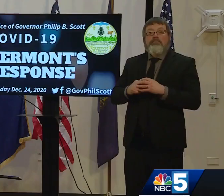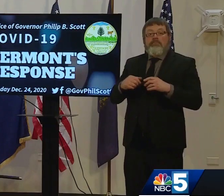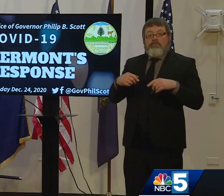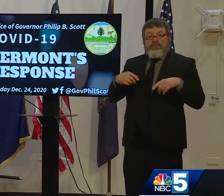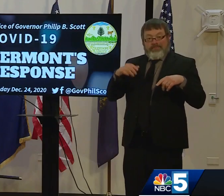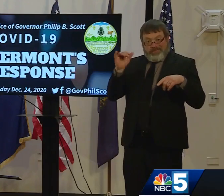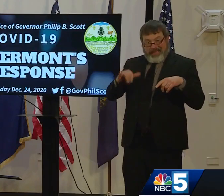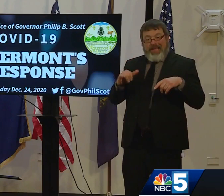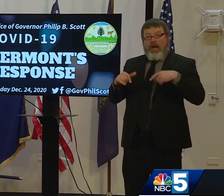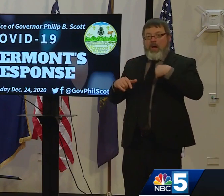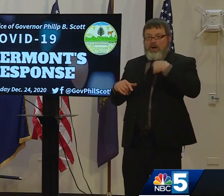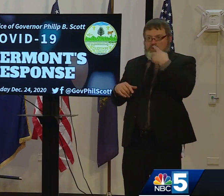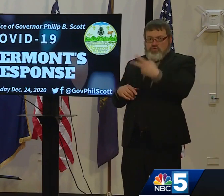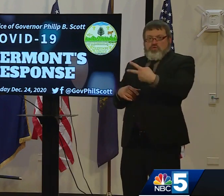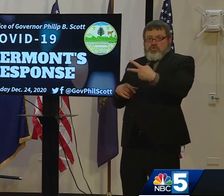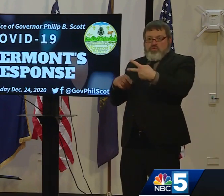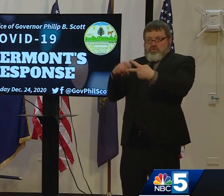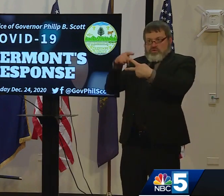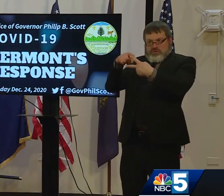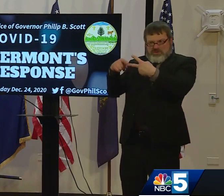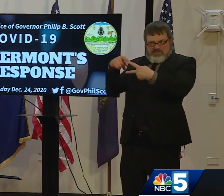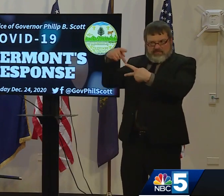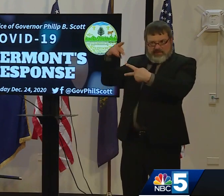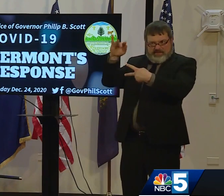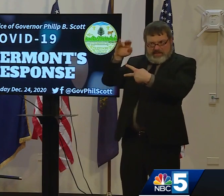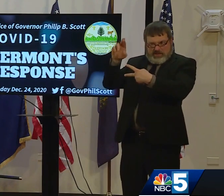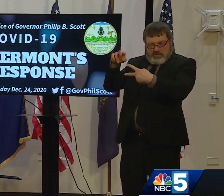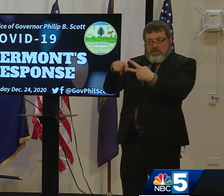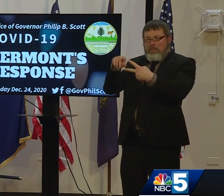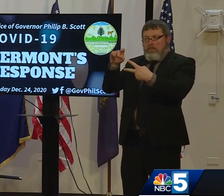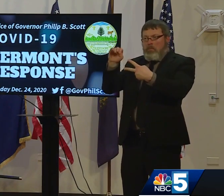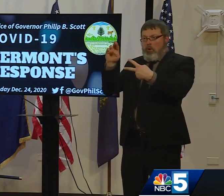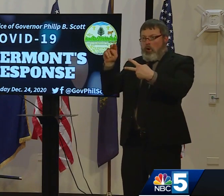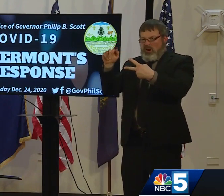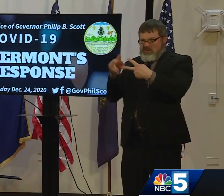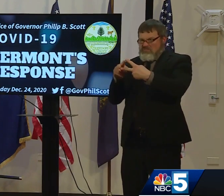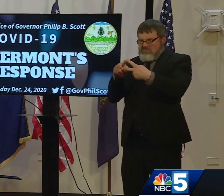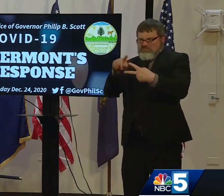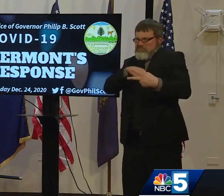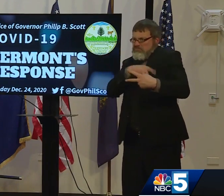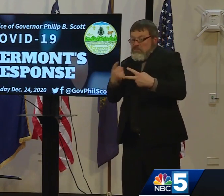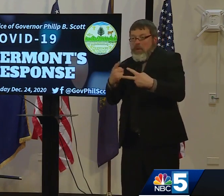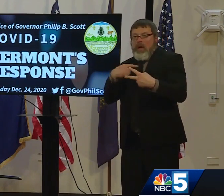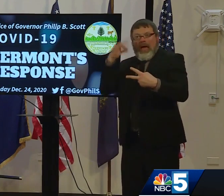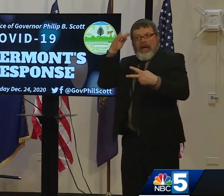THE STATES VACCINE IMPLEMENTATION ADVISORY GROUP MET ON WEDNESDAY... TO HELP FINALIZE VERMONT'S PLAN- THEY HOPE TO HAVE A RECOMMENDATION NEXT WEEK...